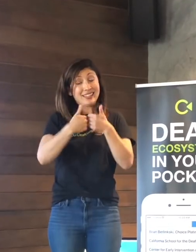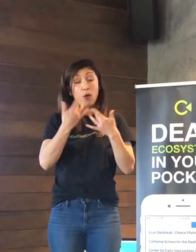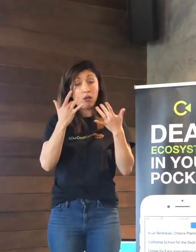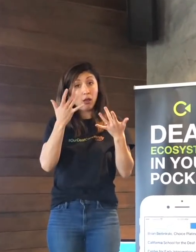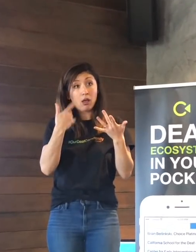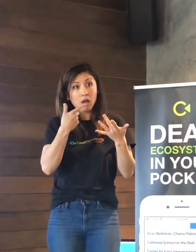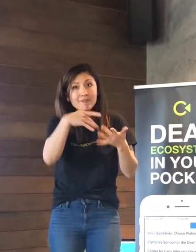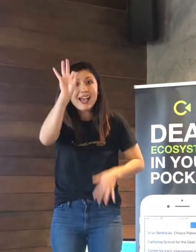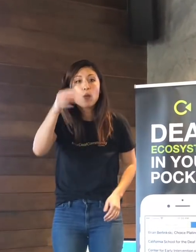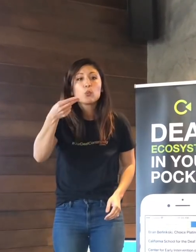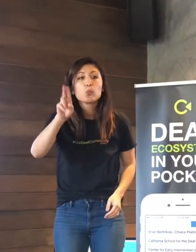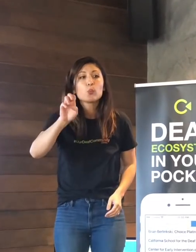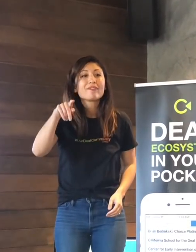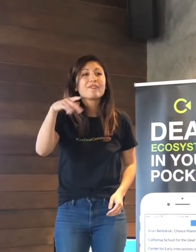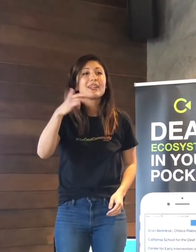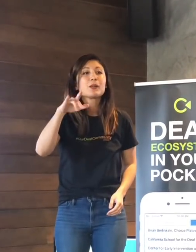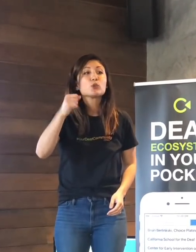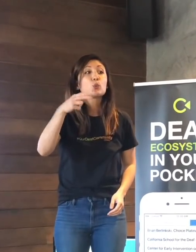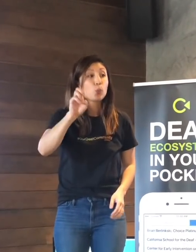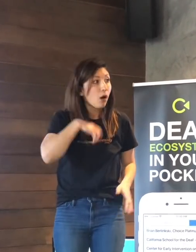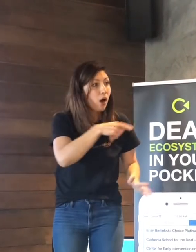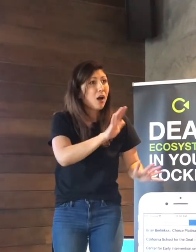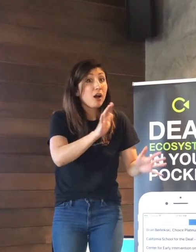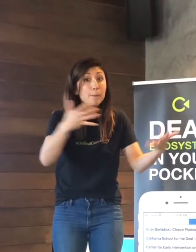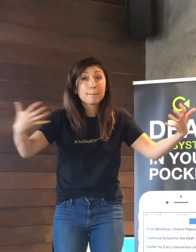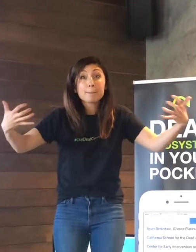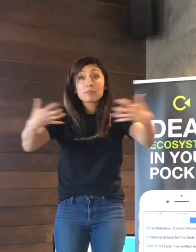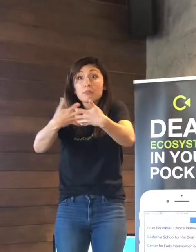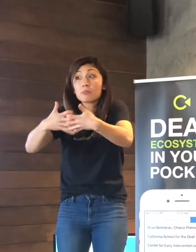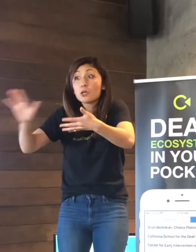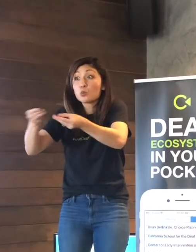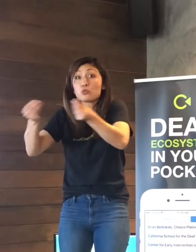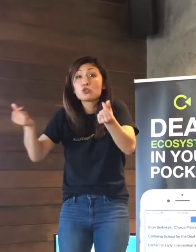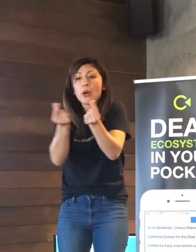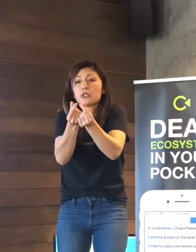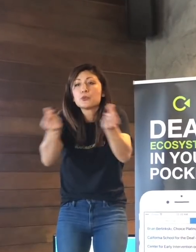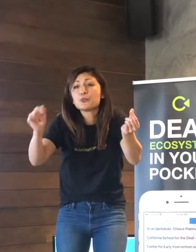That's how we found Philips Hue, which was a perfect fit.